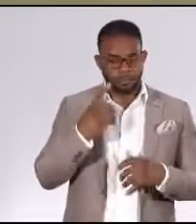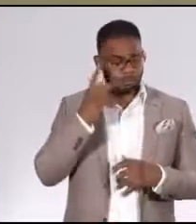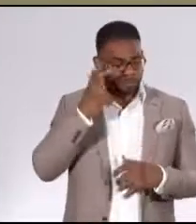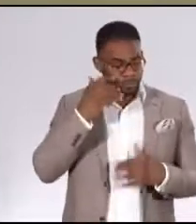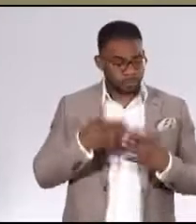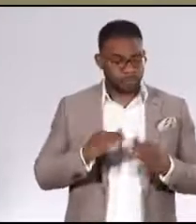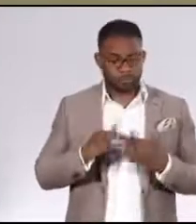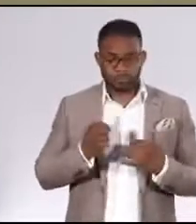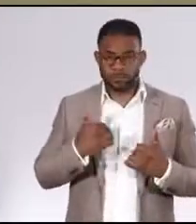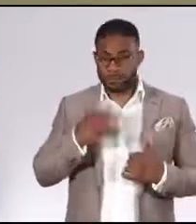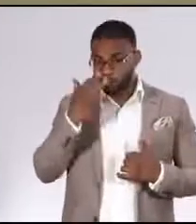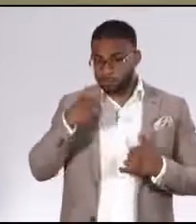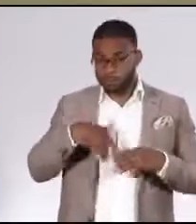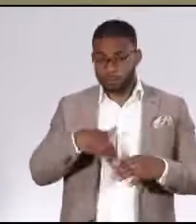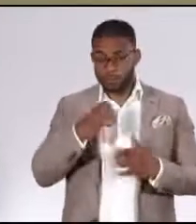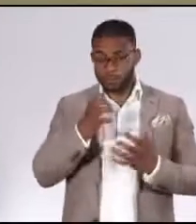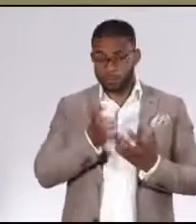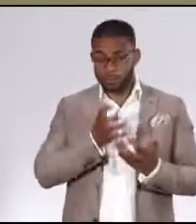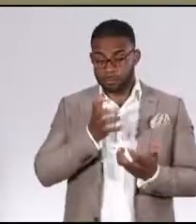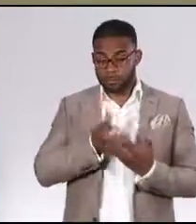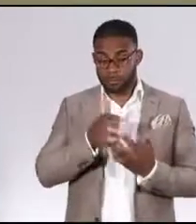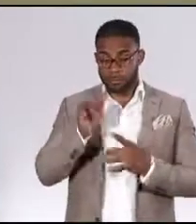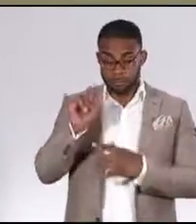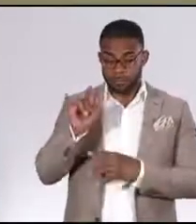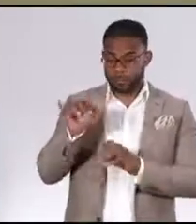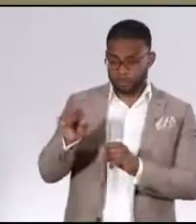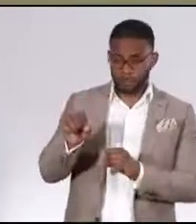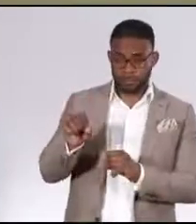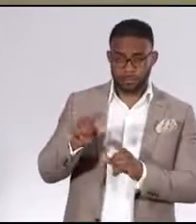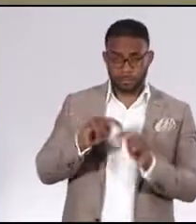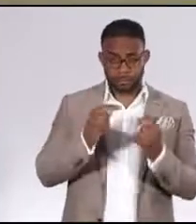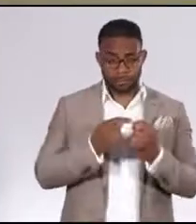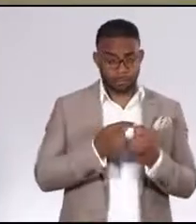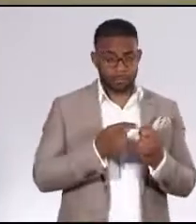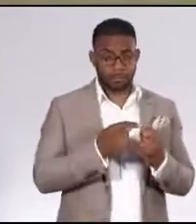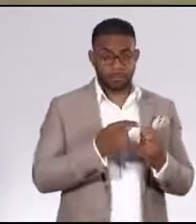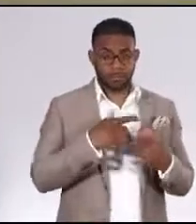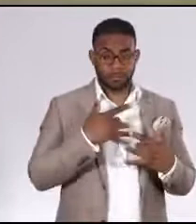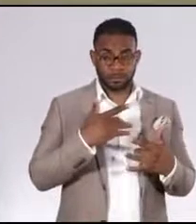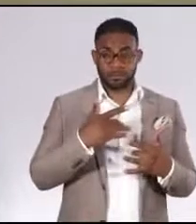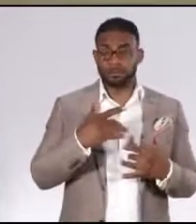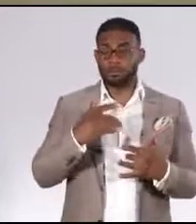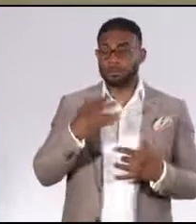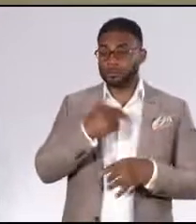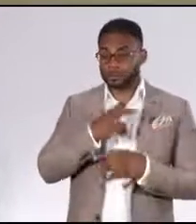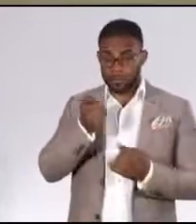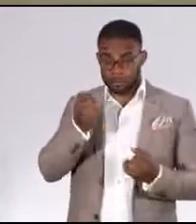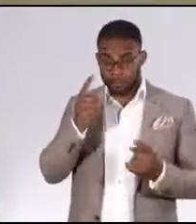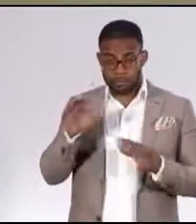Why have the accommodation at the airport? Entertainment venues and hospital to understand, comprehend and